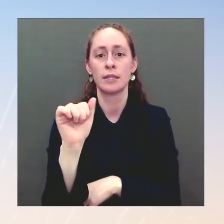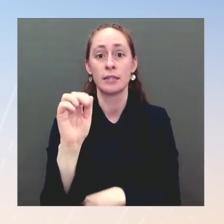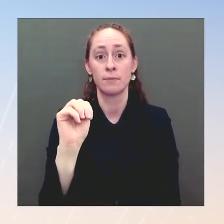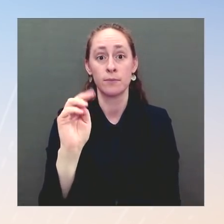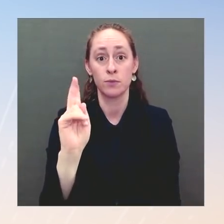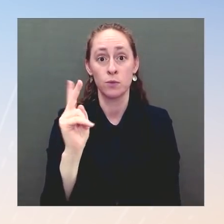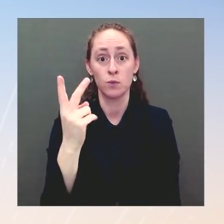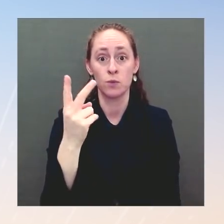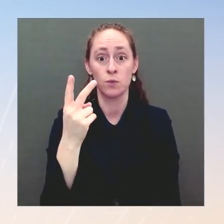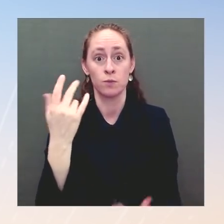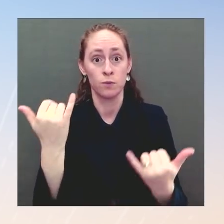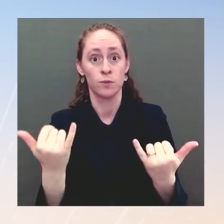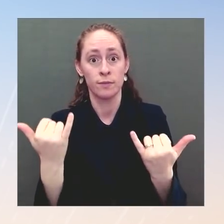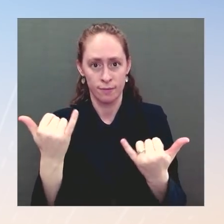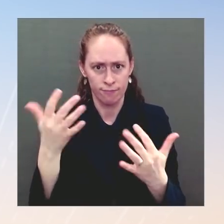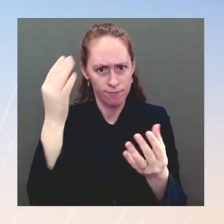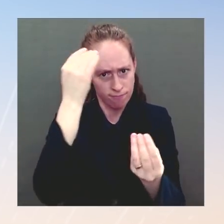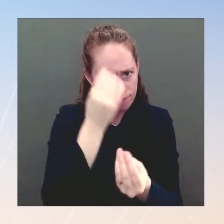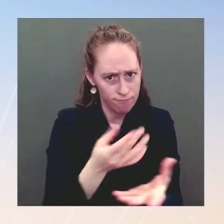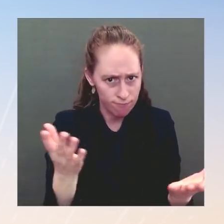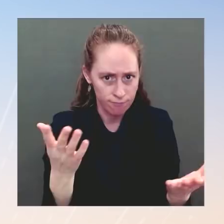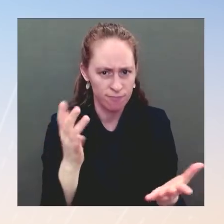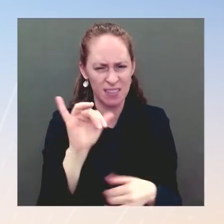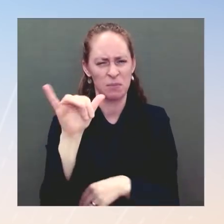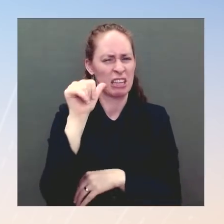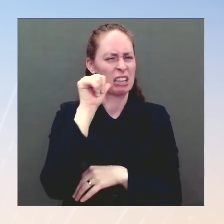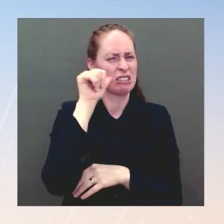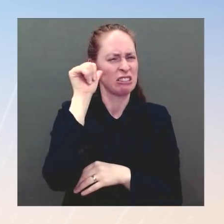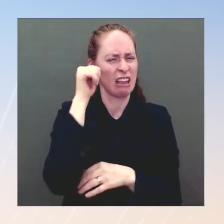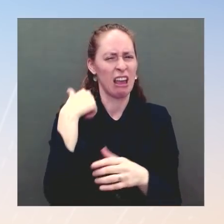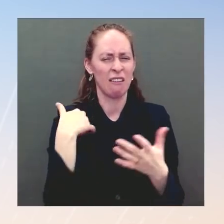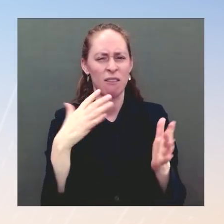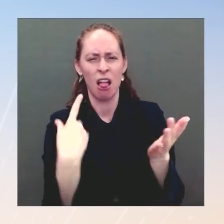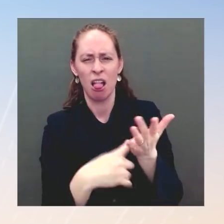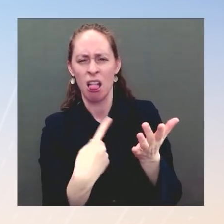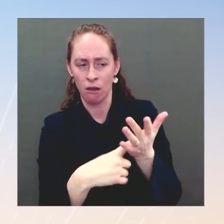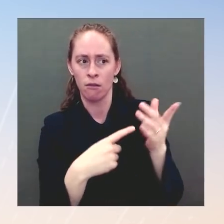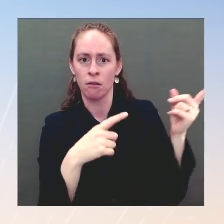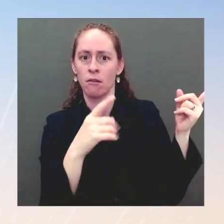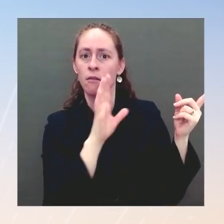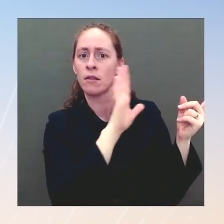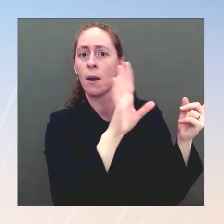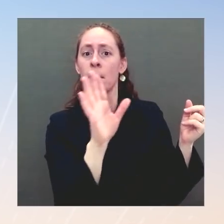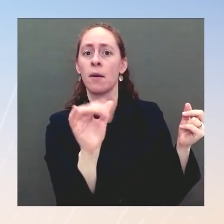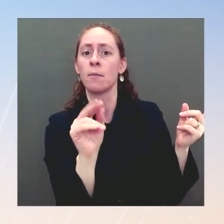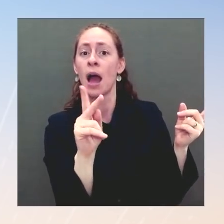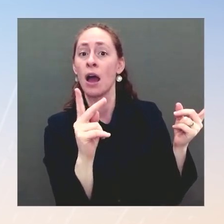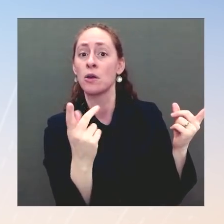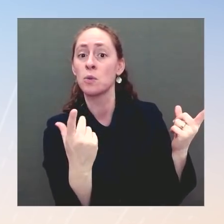what we did was we used our most powerful sanctions tool to target two major state-owned Russian banks